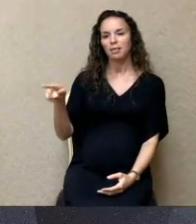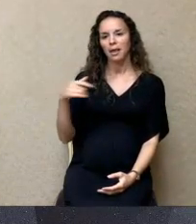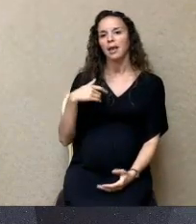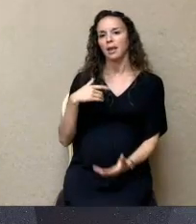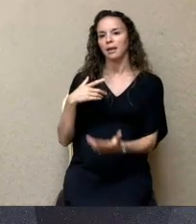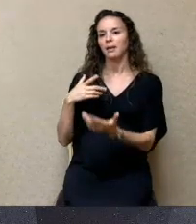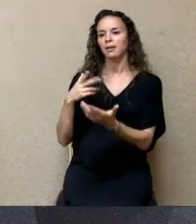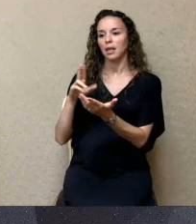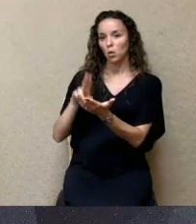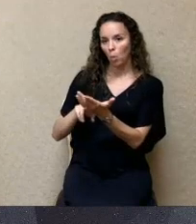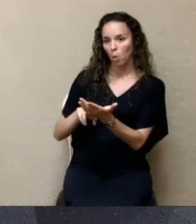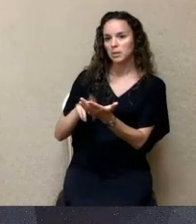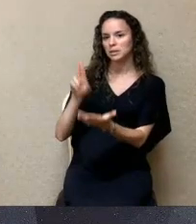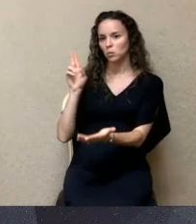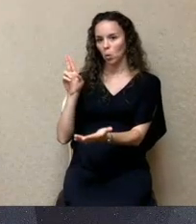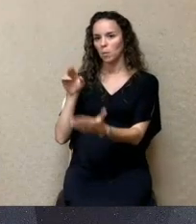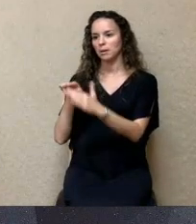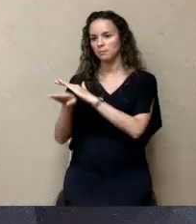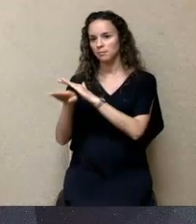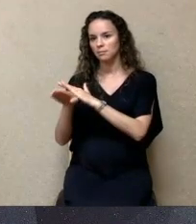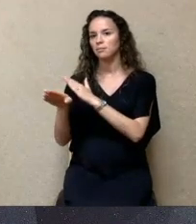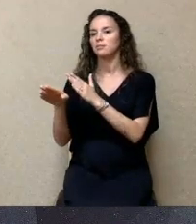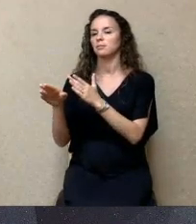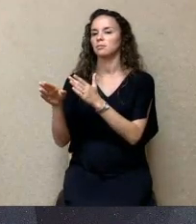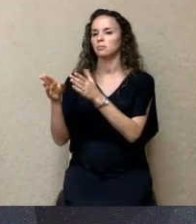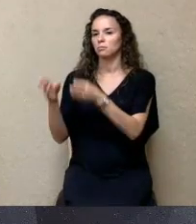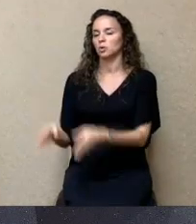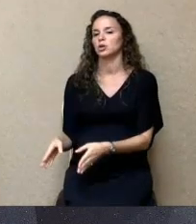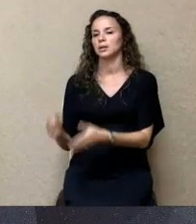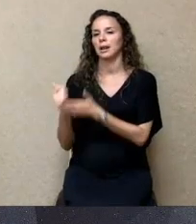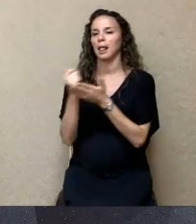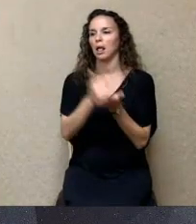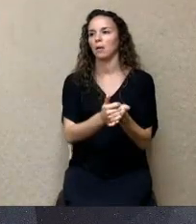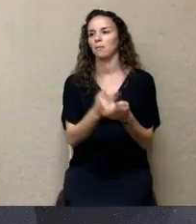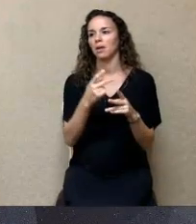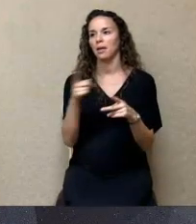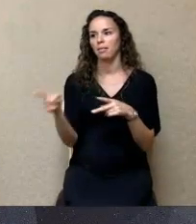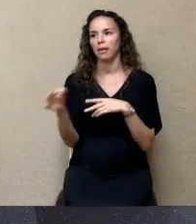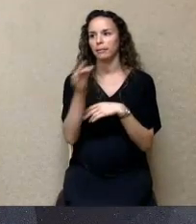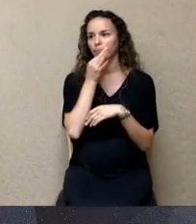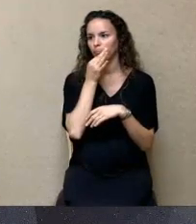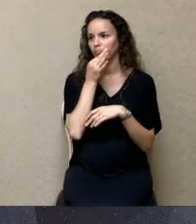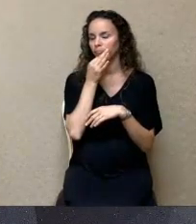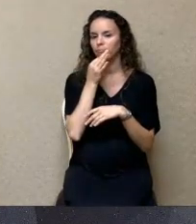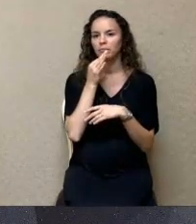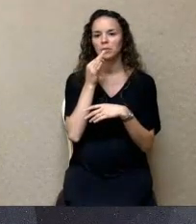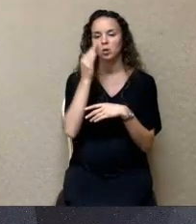disenrollment agent that can help sort out those issues and they are super savvy at also helping to advocate for what